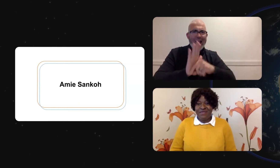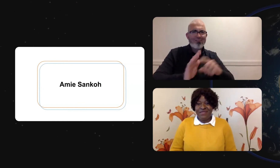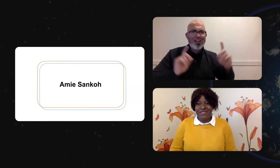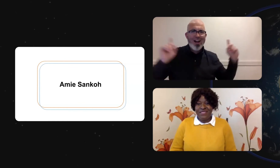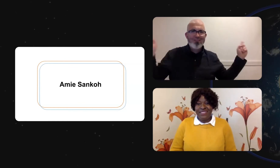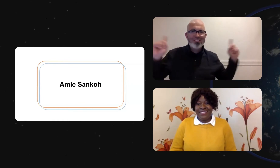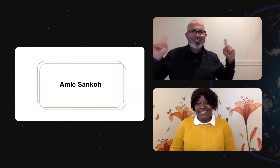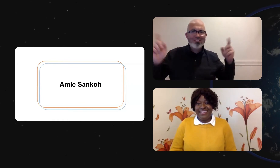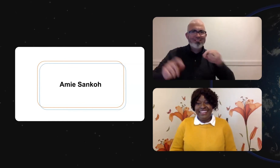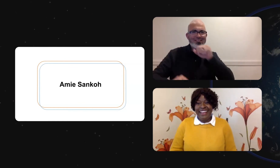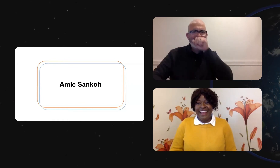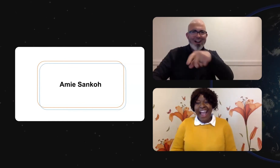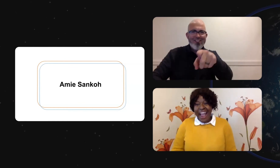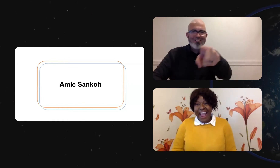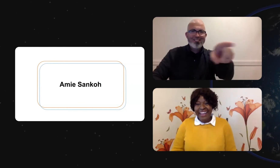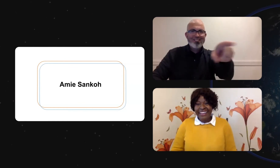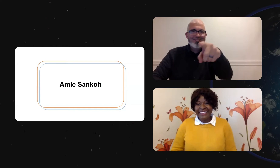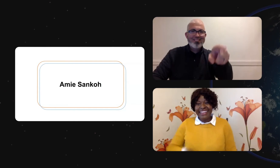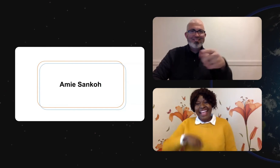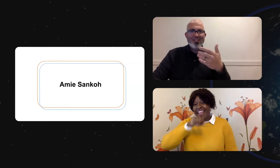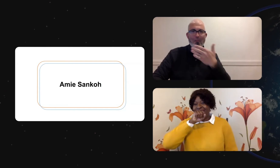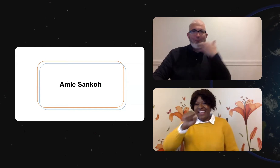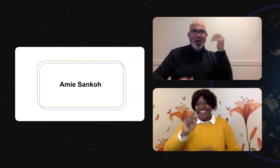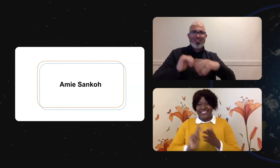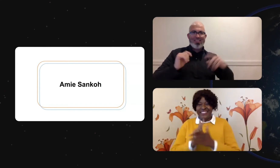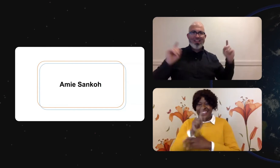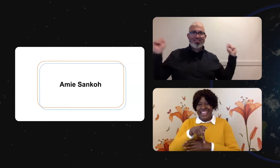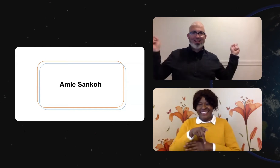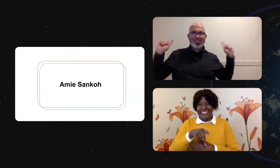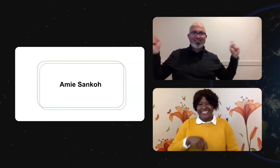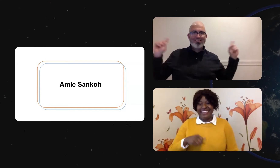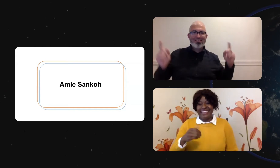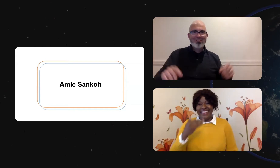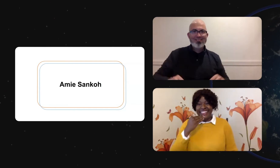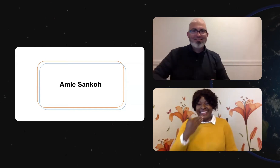I love your background there. I'm such a plant person!